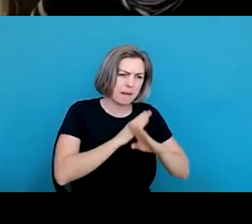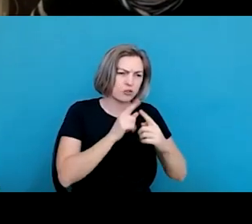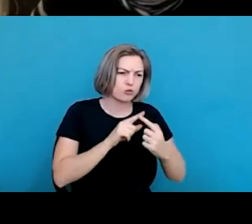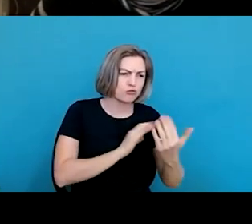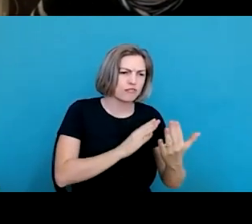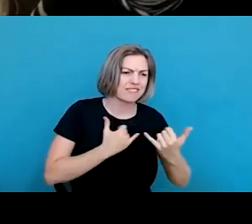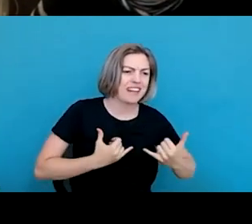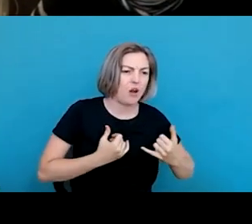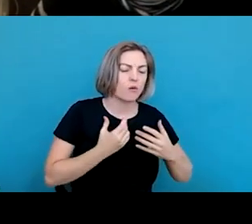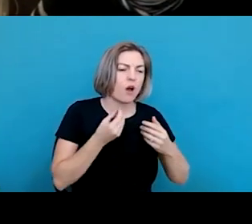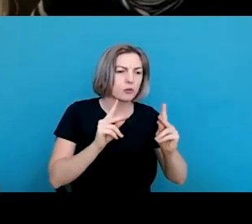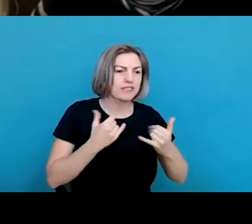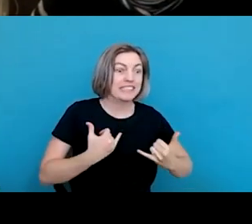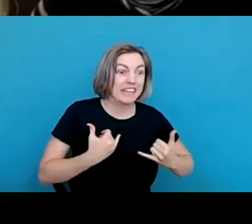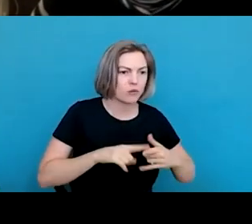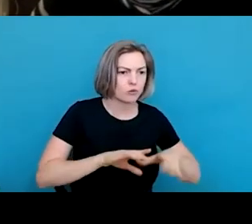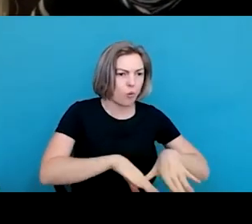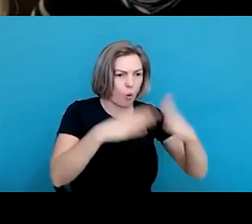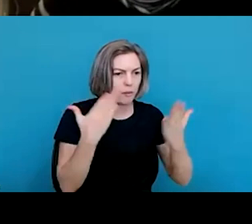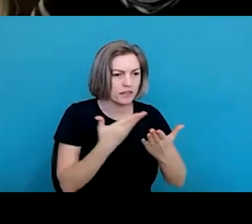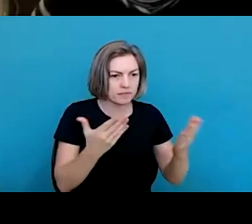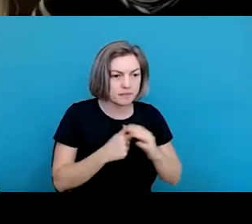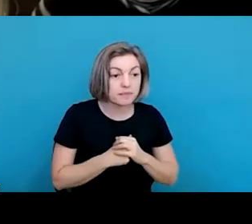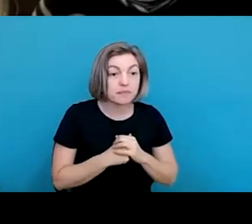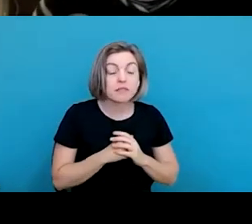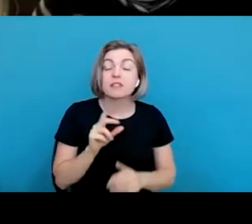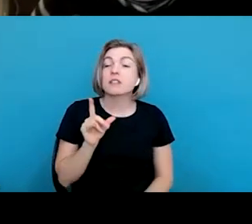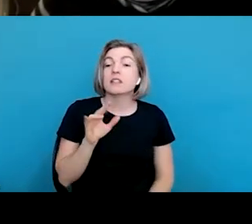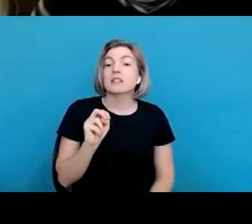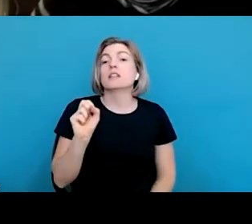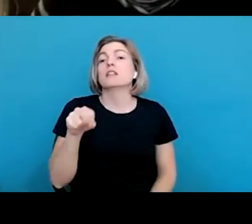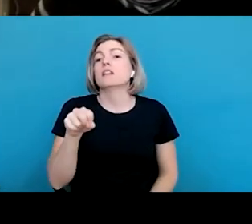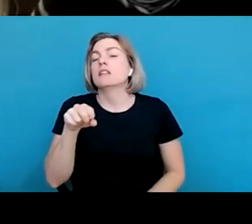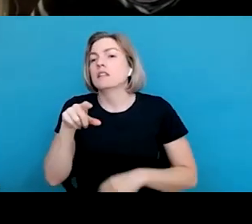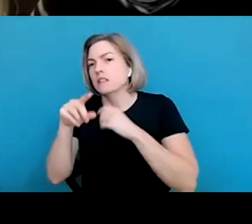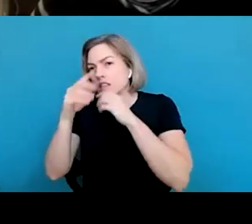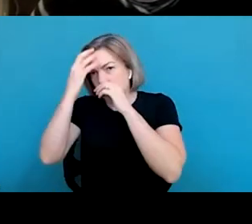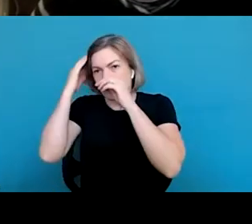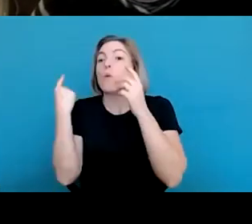So I think that one of the big things that we are trying to address -- and